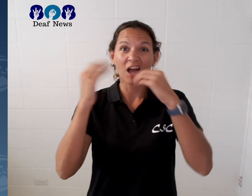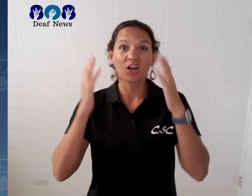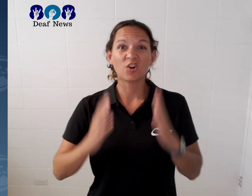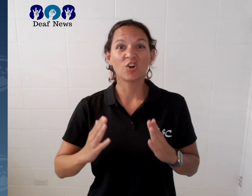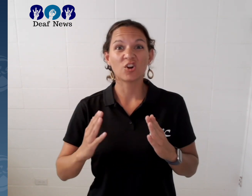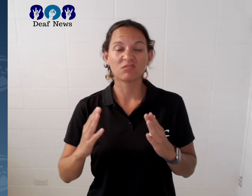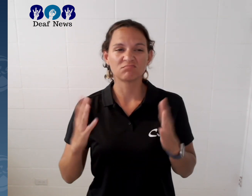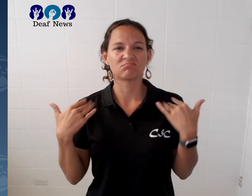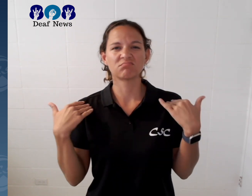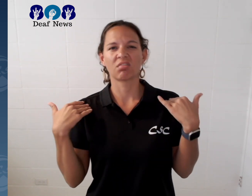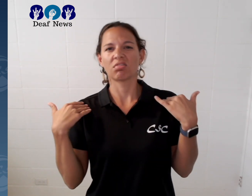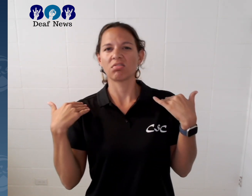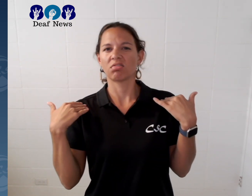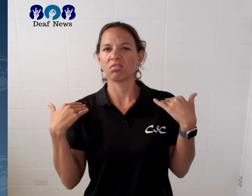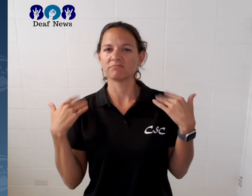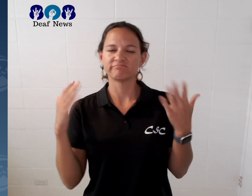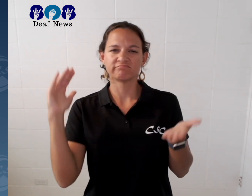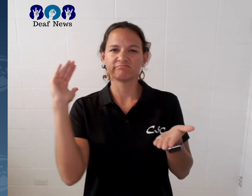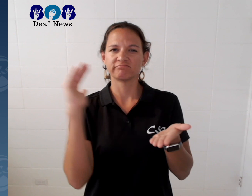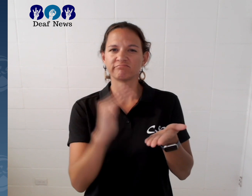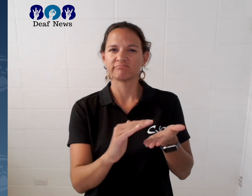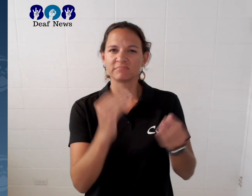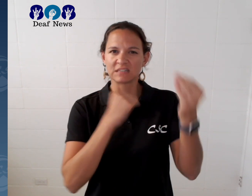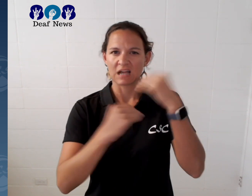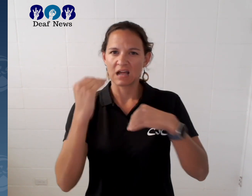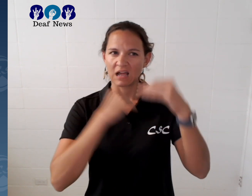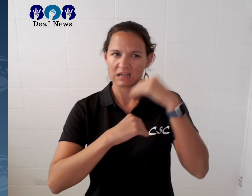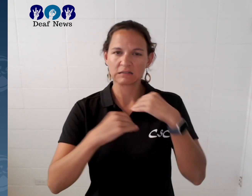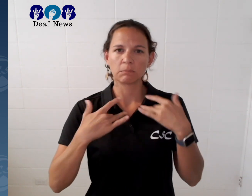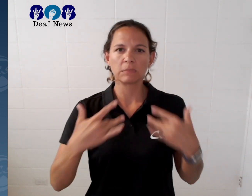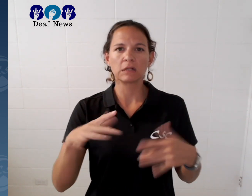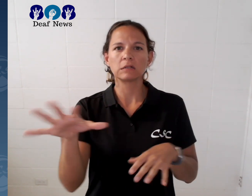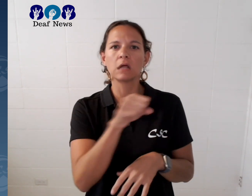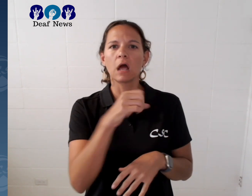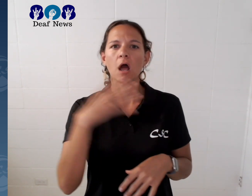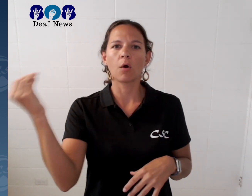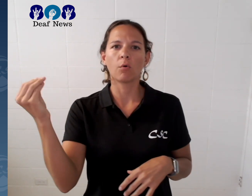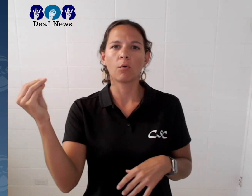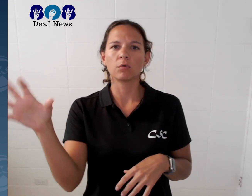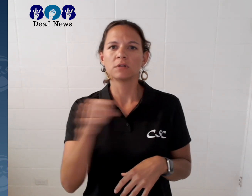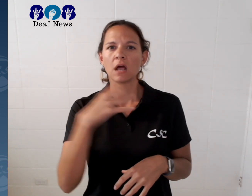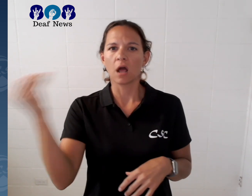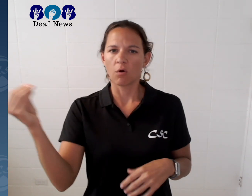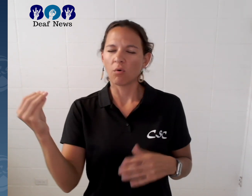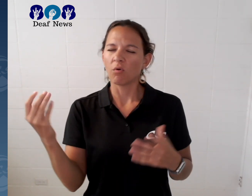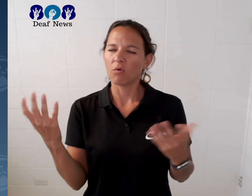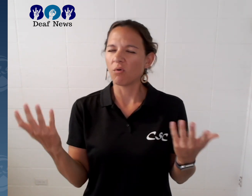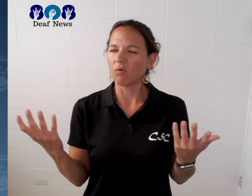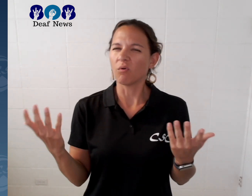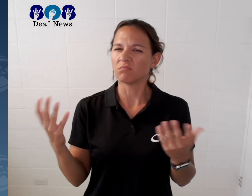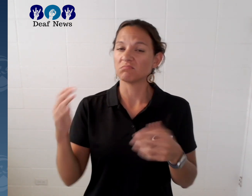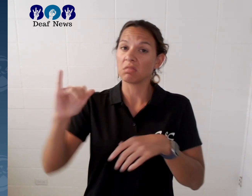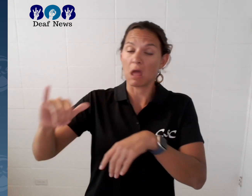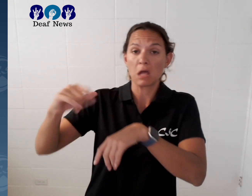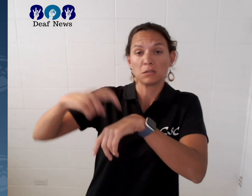restriction and kept many diners away. Instead of eating at the restaurant they ordered take out.